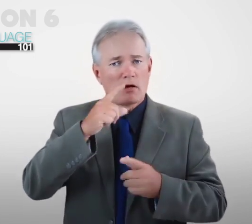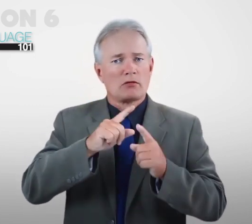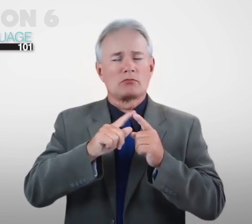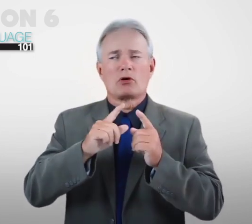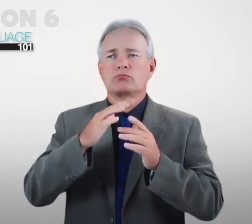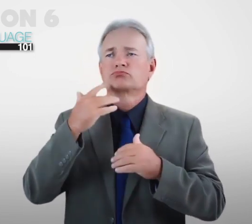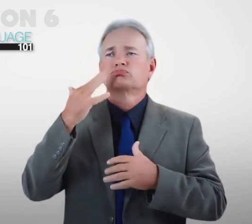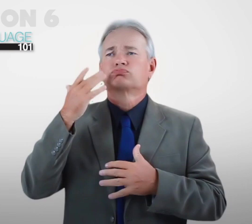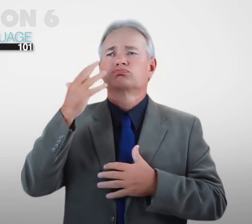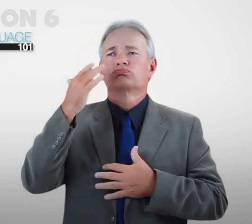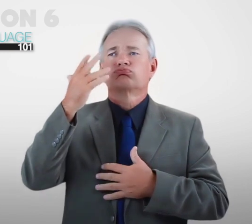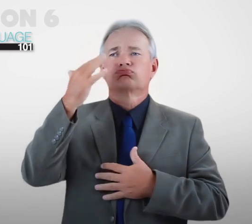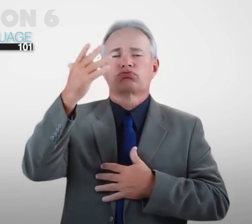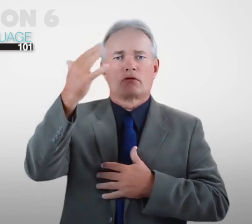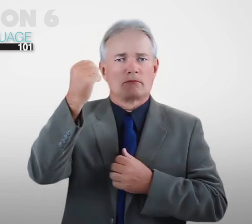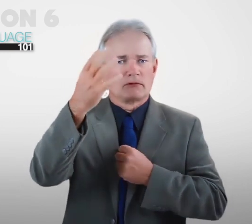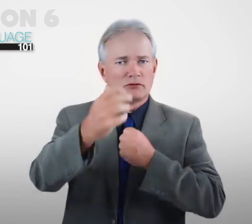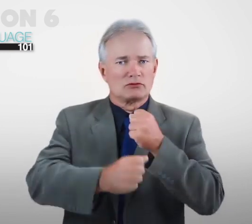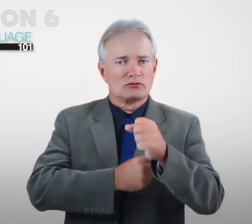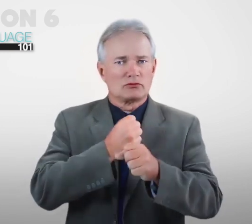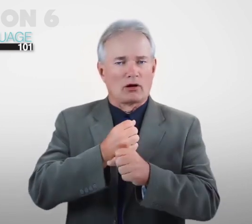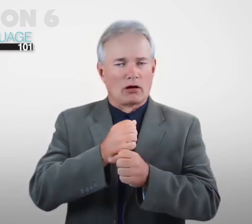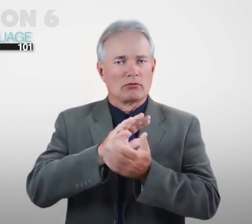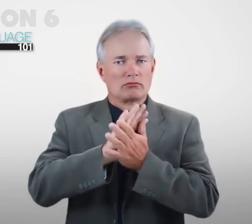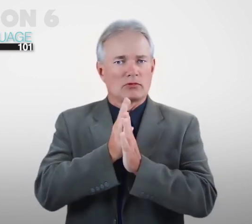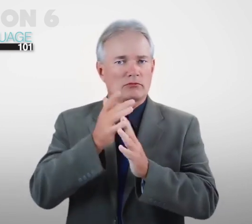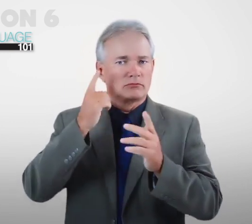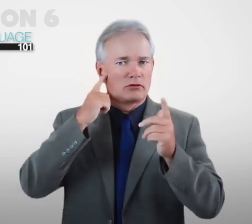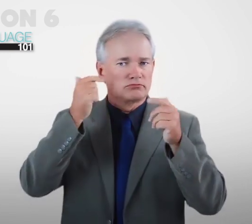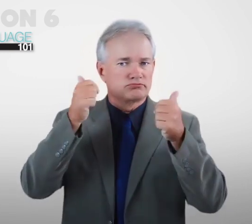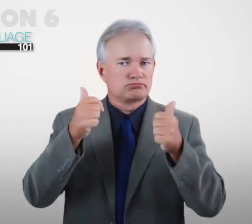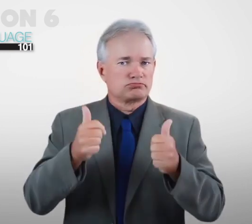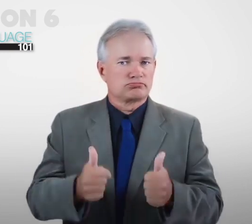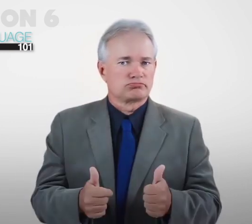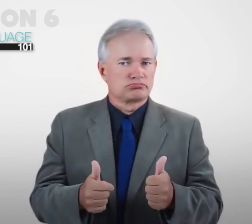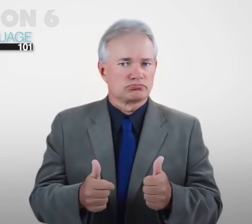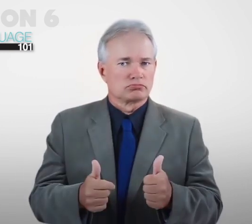and then later in life that hearing declines.